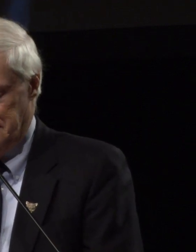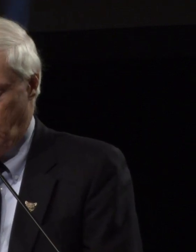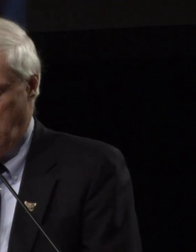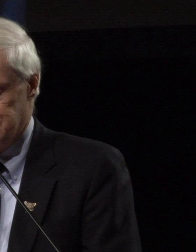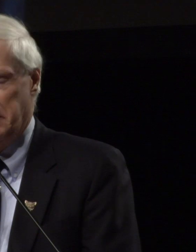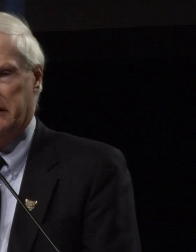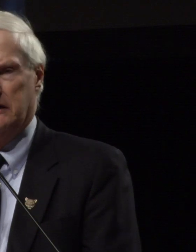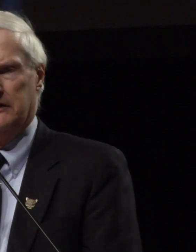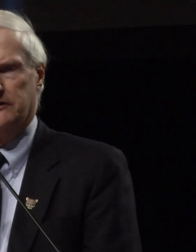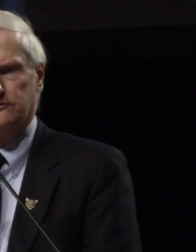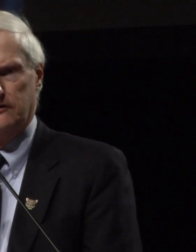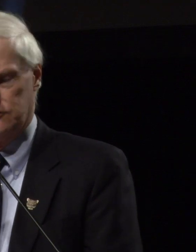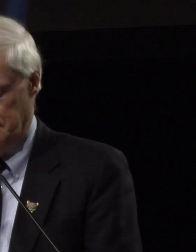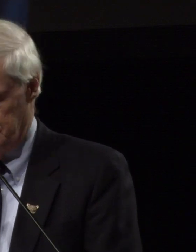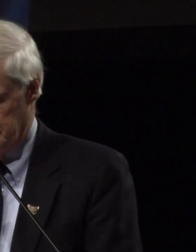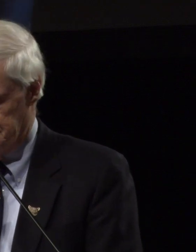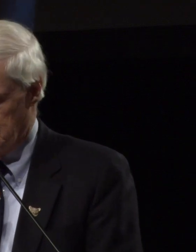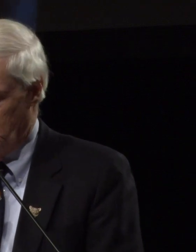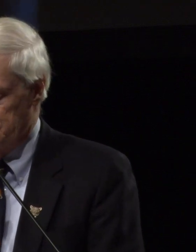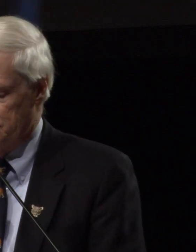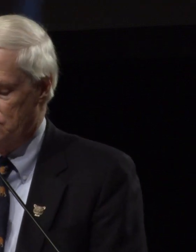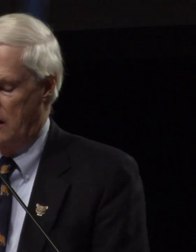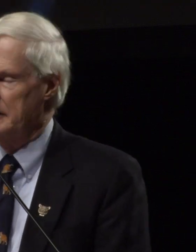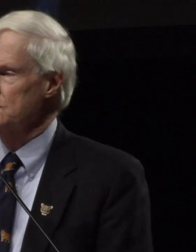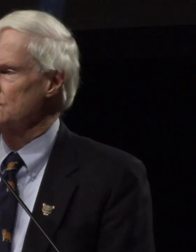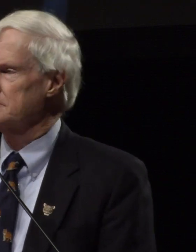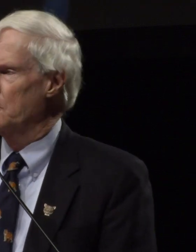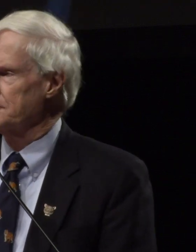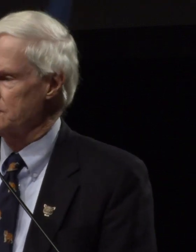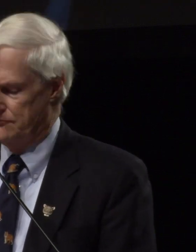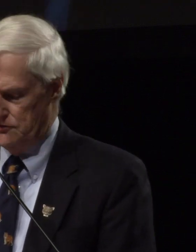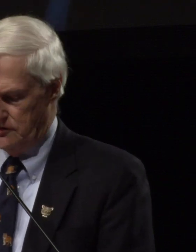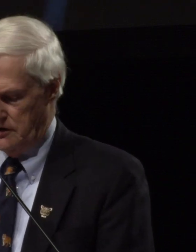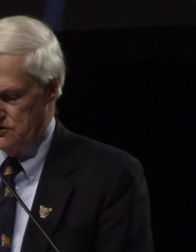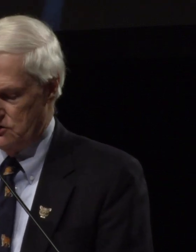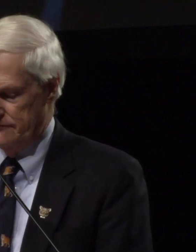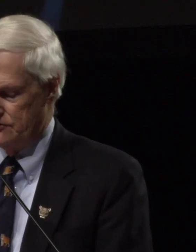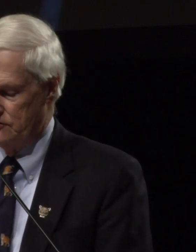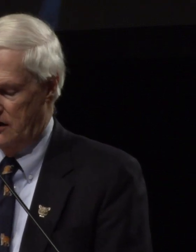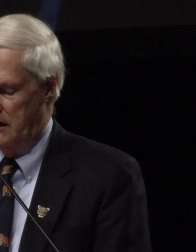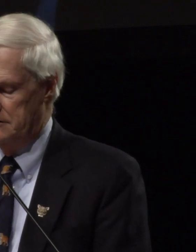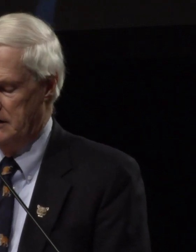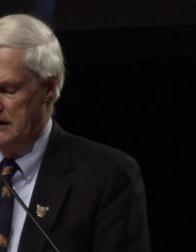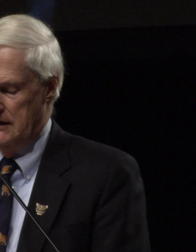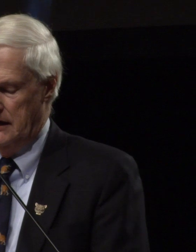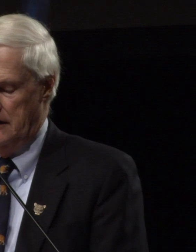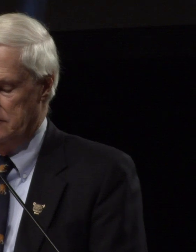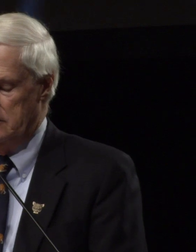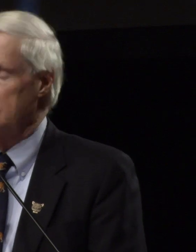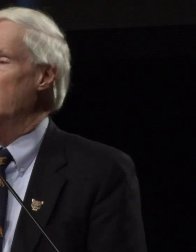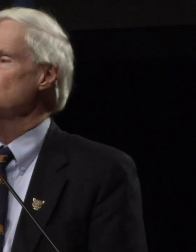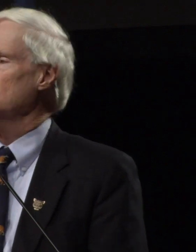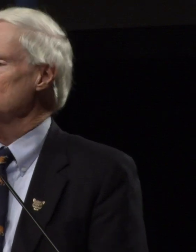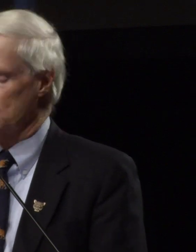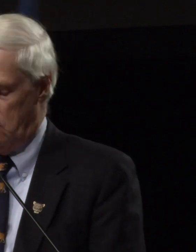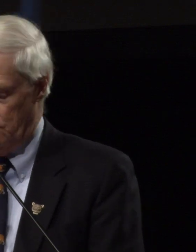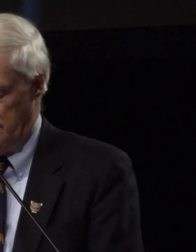THE AWARDS PANEL AT TEXAS INSTRUMENTS WAS ASTONISHED AT BOTH THE SOPHISTICATION OF HIS DESIGN AND THE INNOVATION HE SHOWED IN